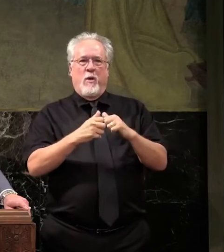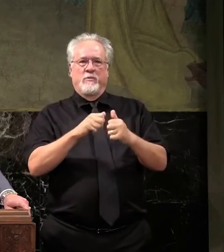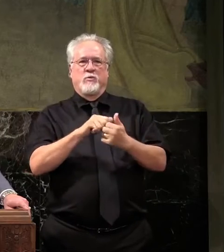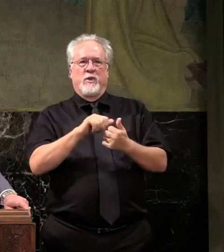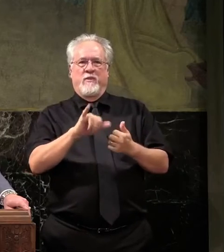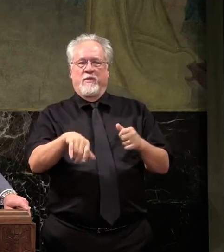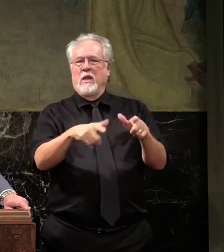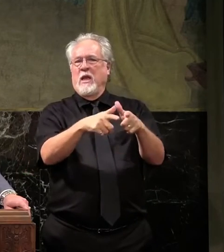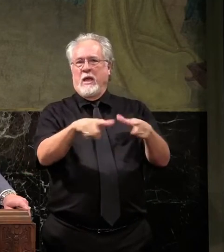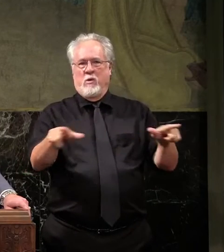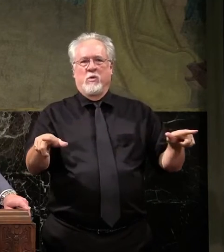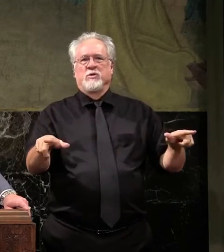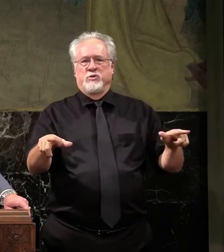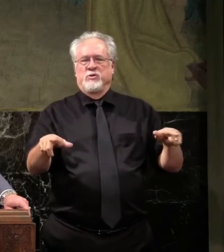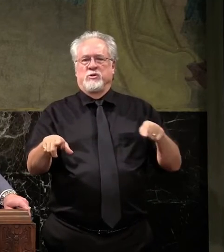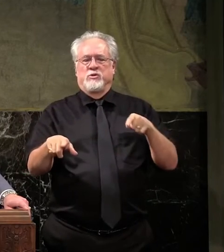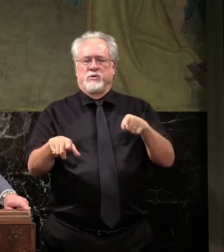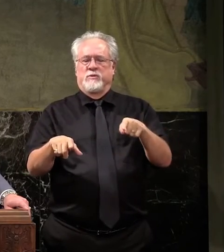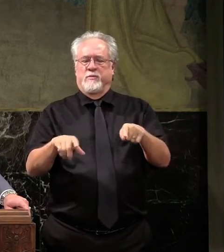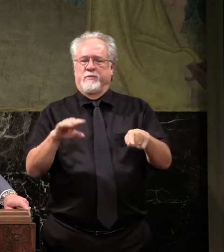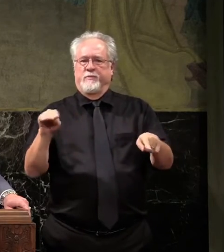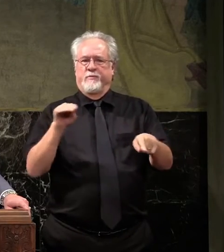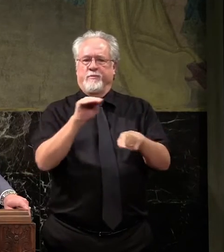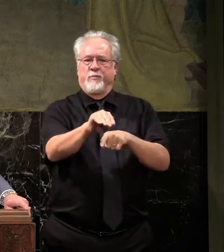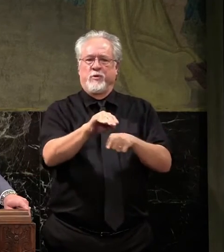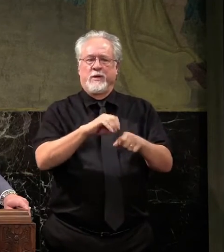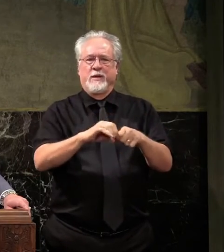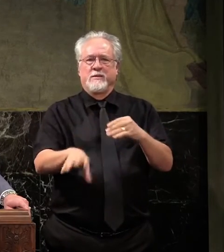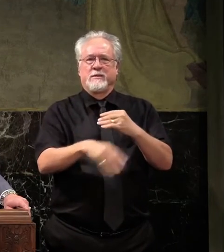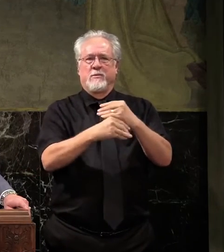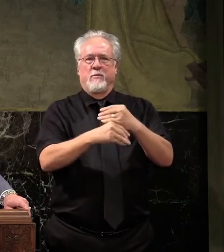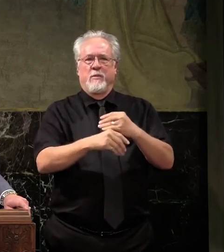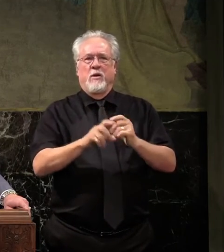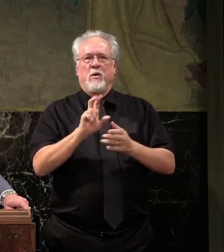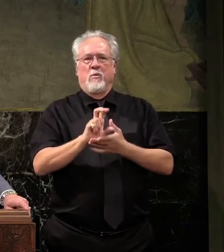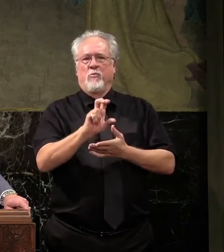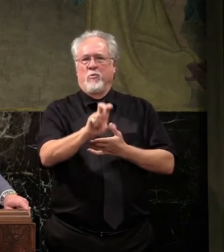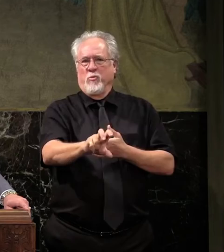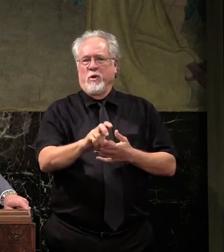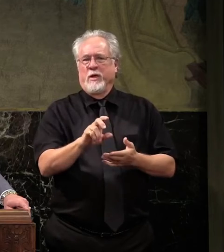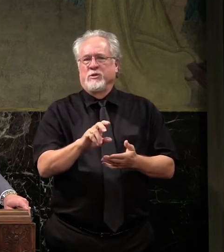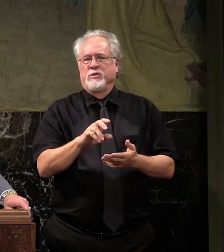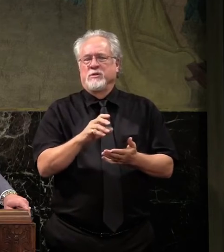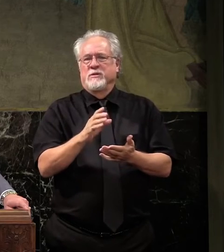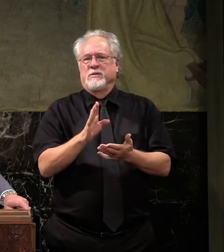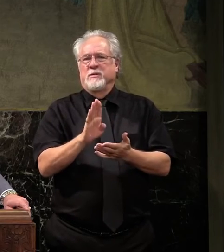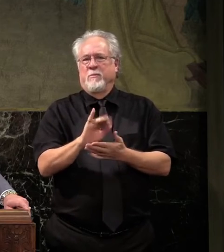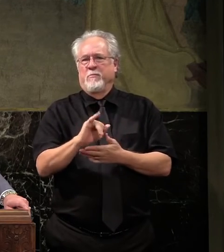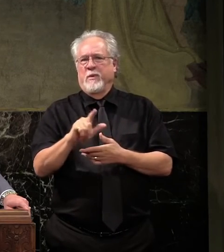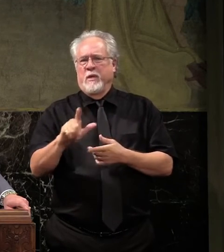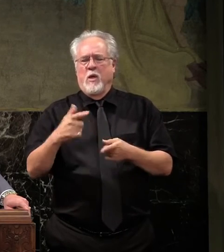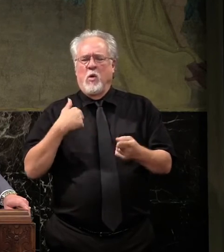language that was put into the Supplemental Appropriations Bill. We are studying that language.